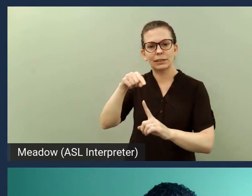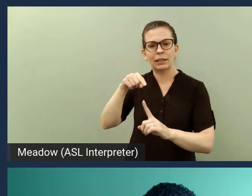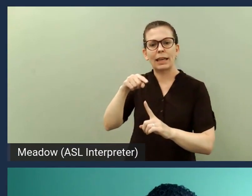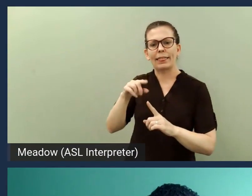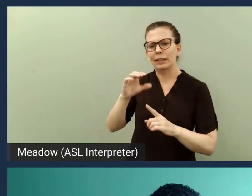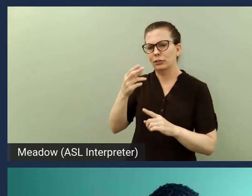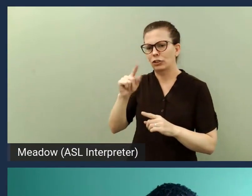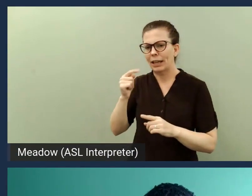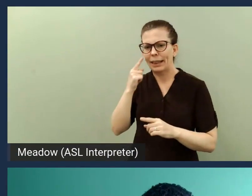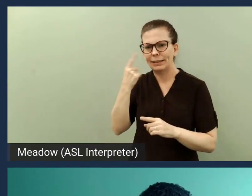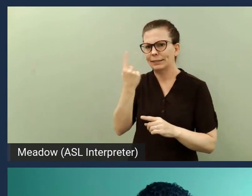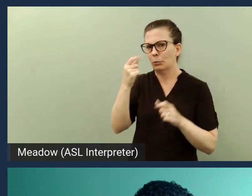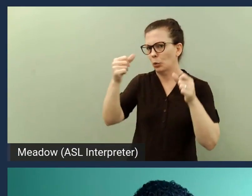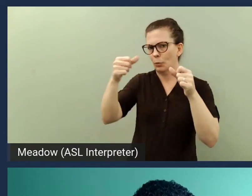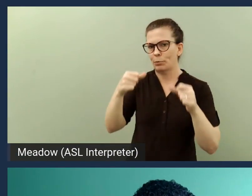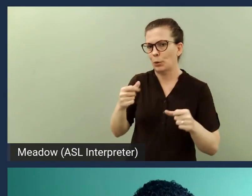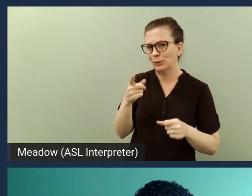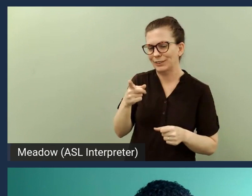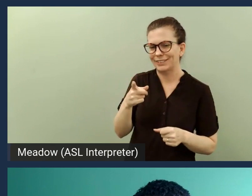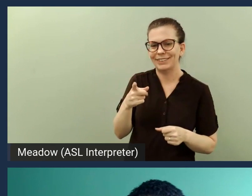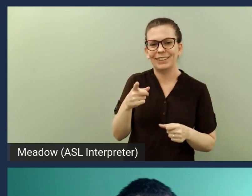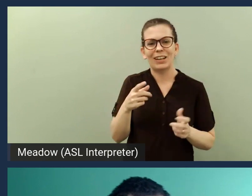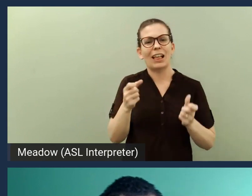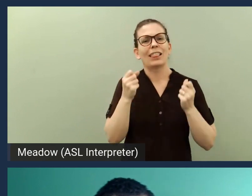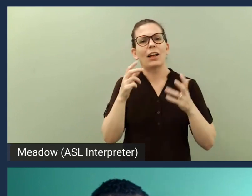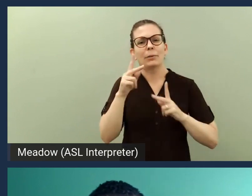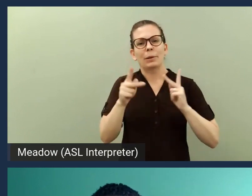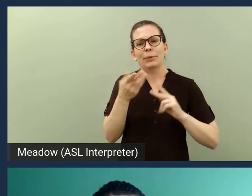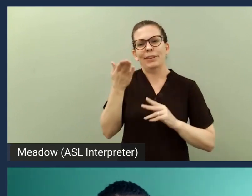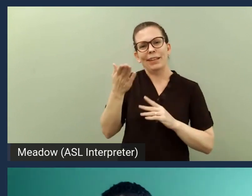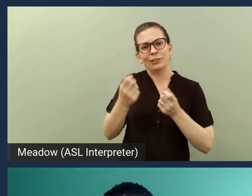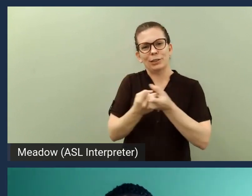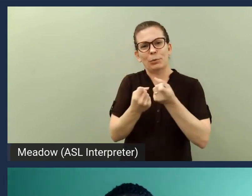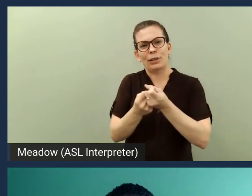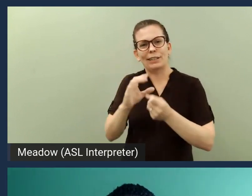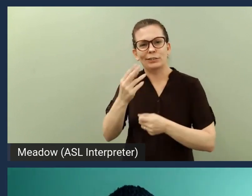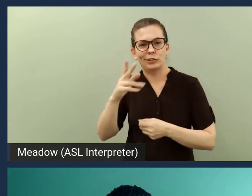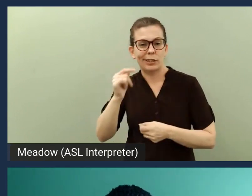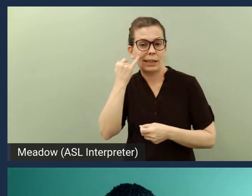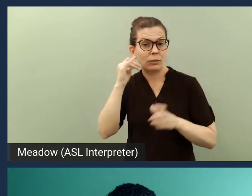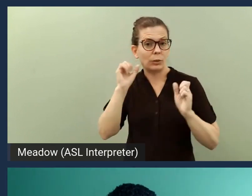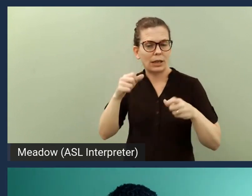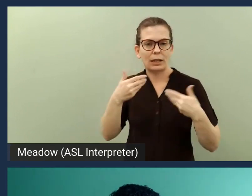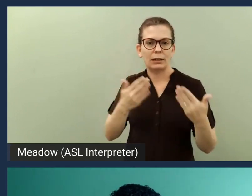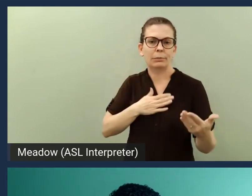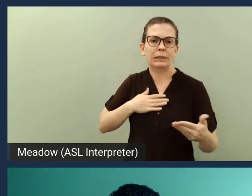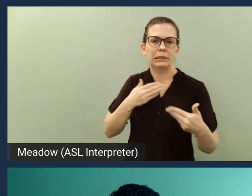somebody will be posting. We have a lot of folks in chat, so if you can, please do post the link to the GitHub page or to a blog post